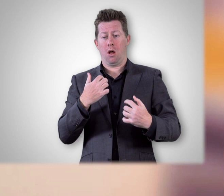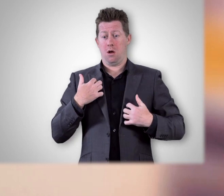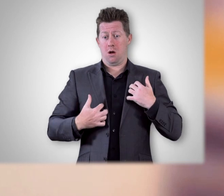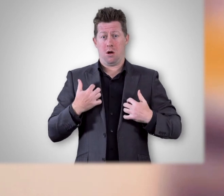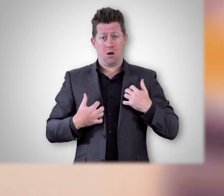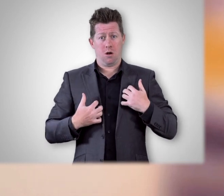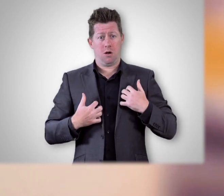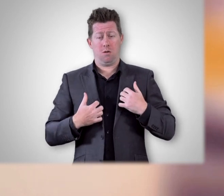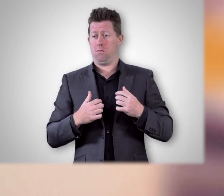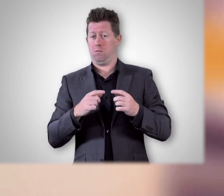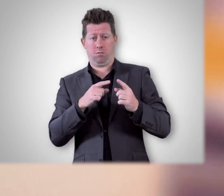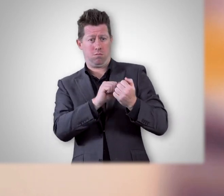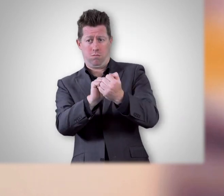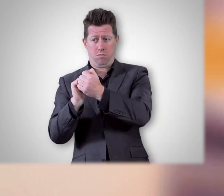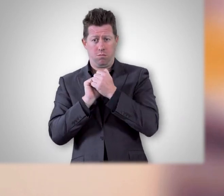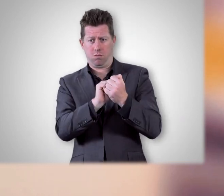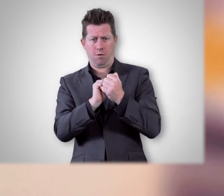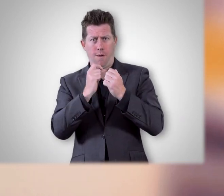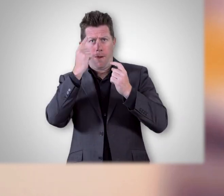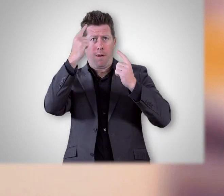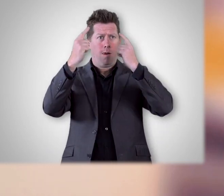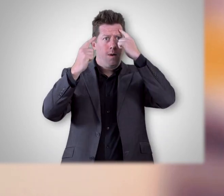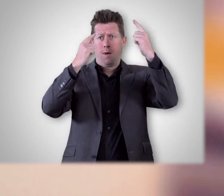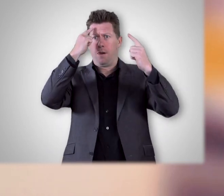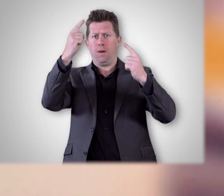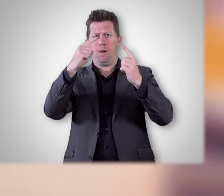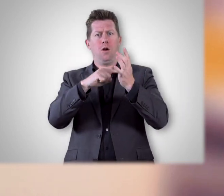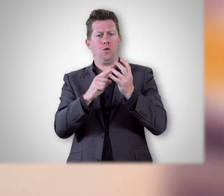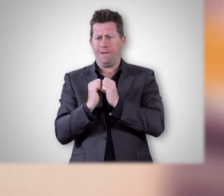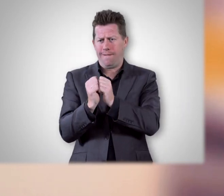enthusiasm of our colleagues to dream up great ideas and work together to make them happen.